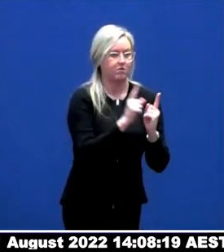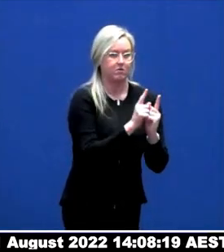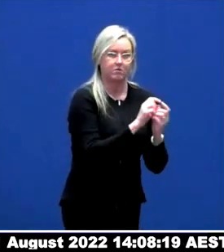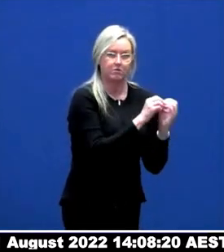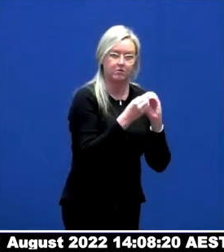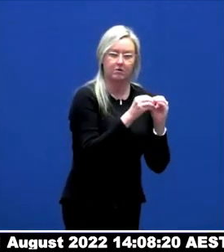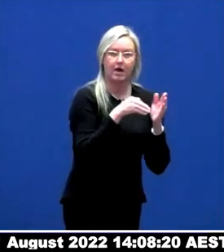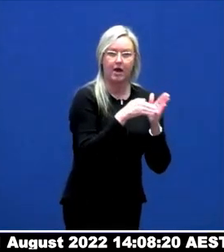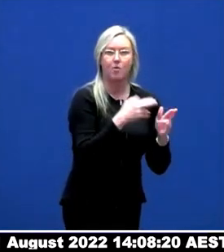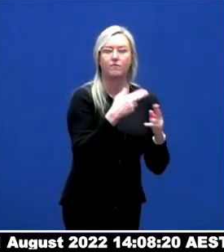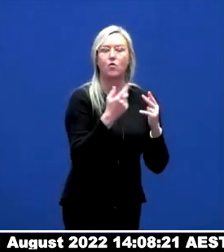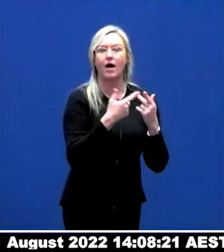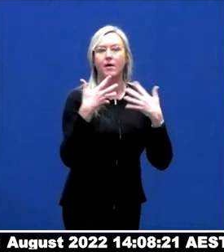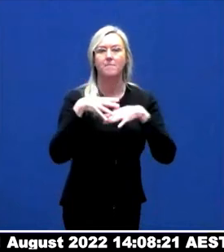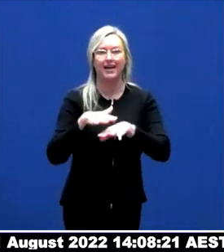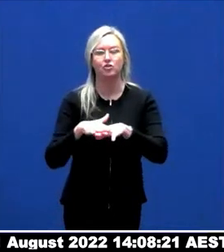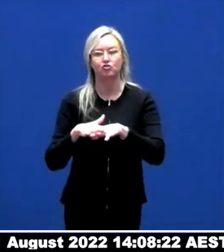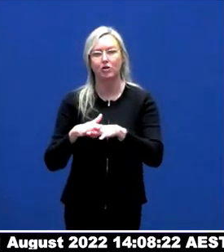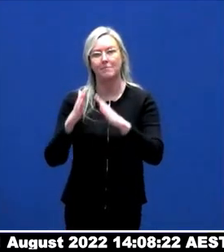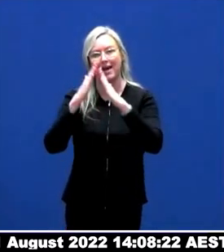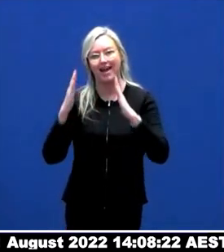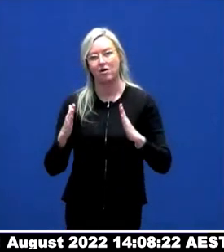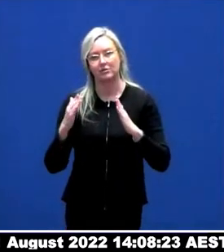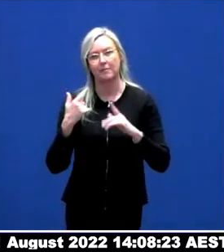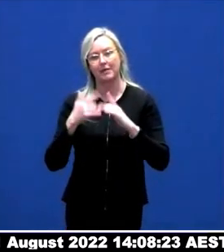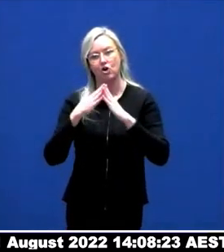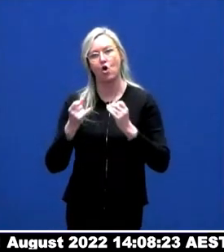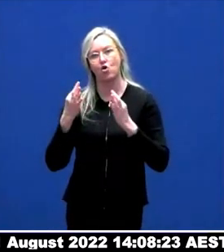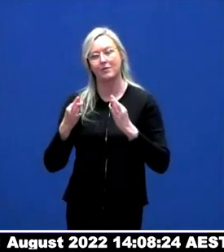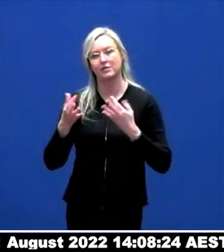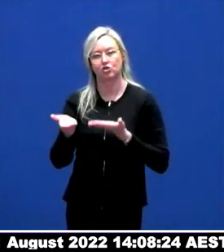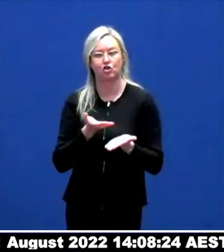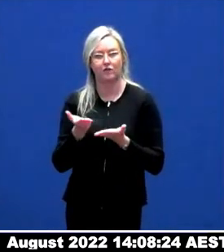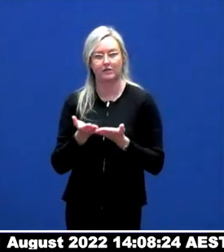homelessness services to identify a longer-term option for that participant.